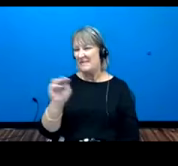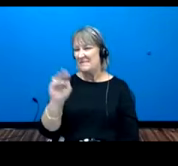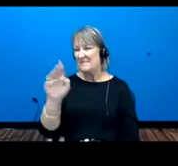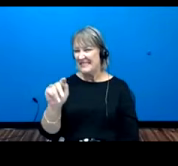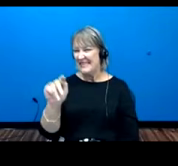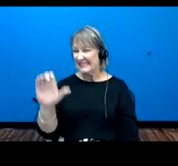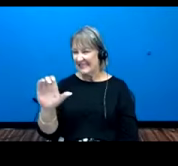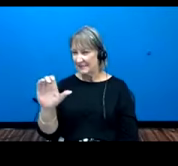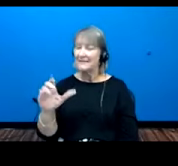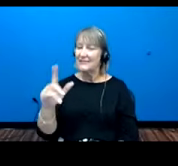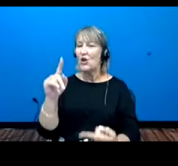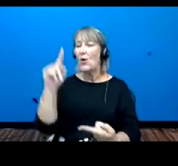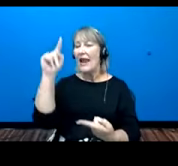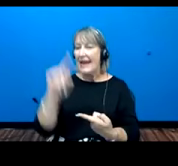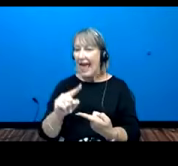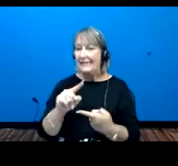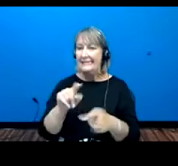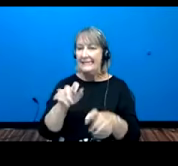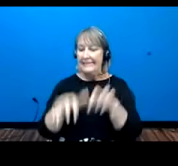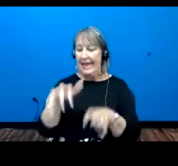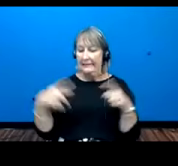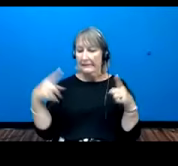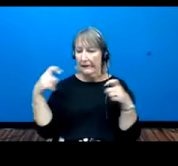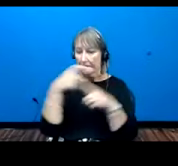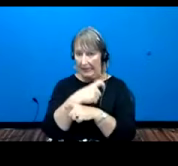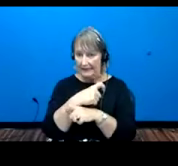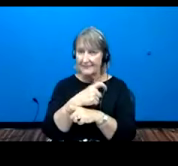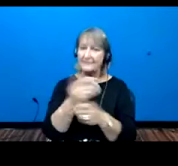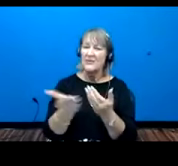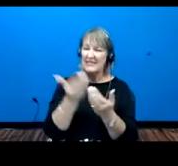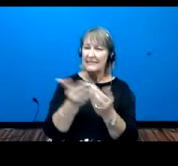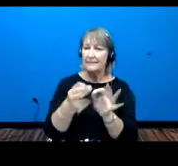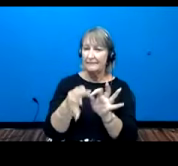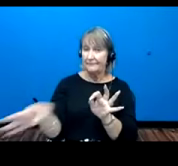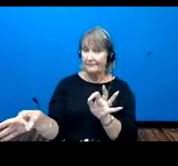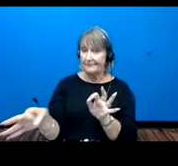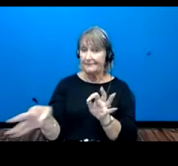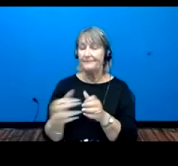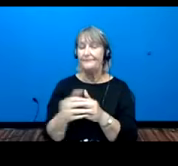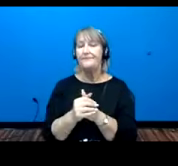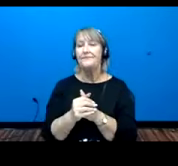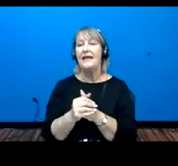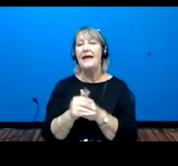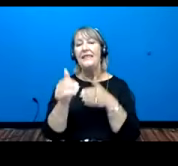for COVID-19 guidance. The guidelines, the guidelines for minimized text complexity,